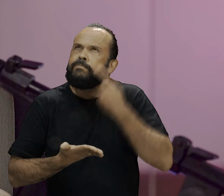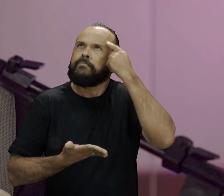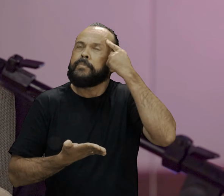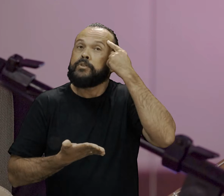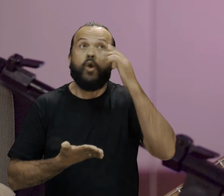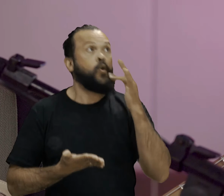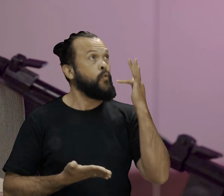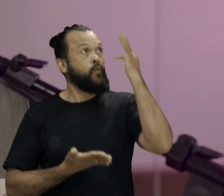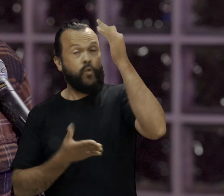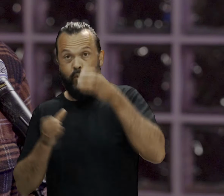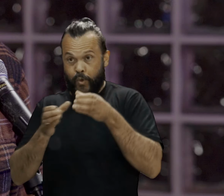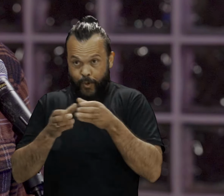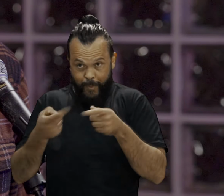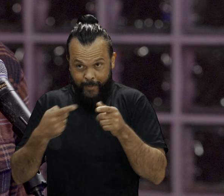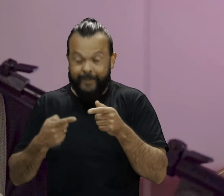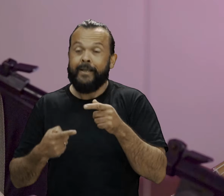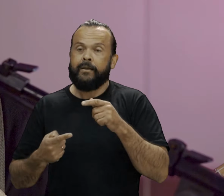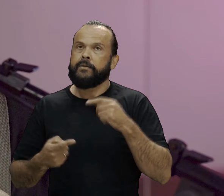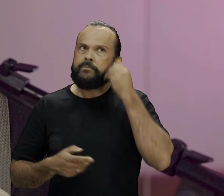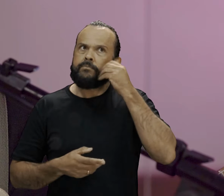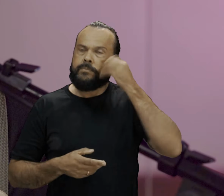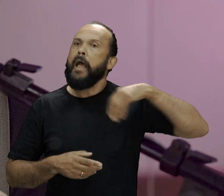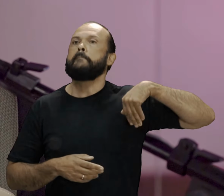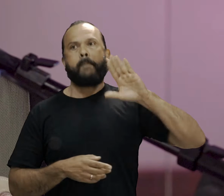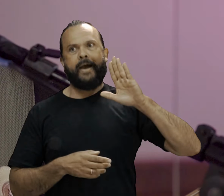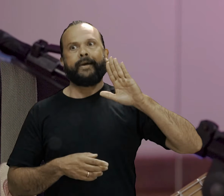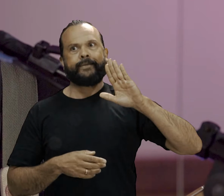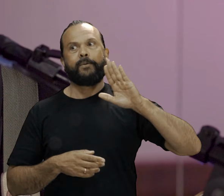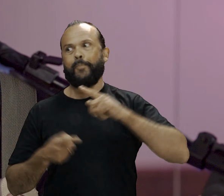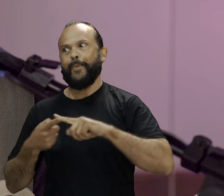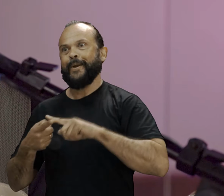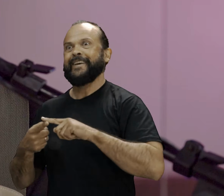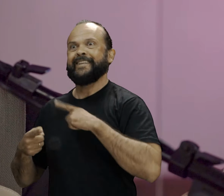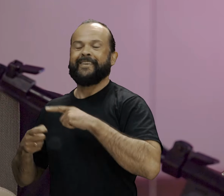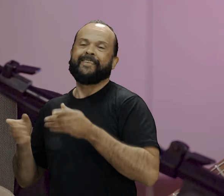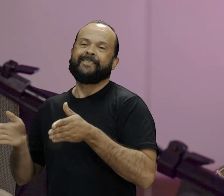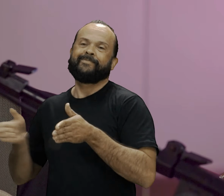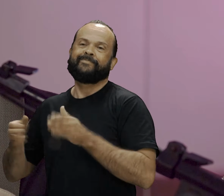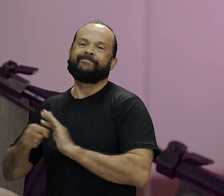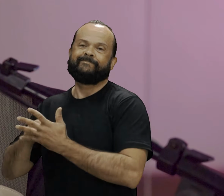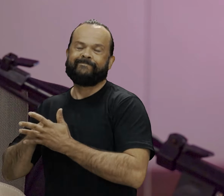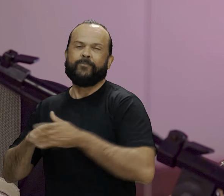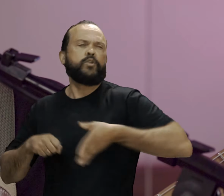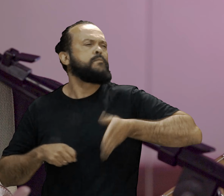because of the pandemic. So, going out to play, perfoming at festivals and keep creating a lot of music. Because what we love to do is sit down,